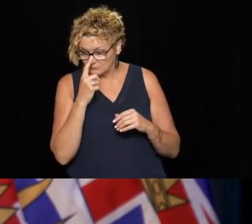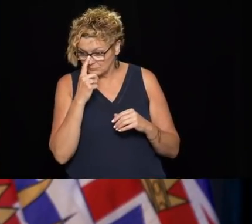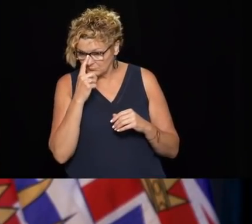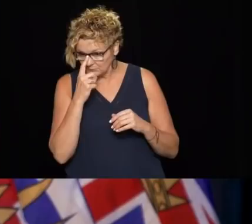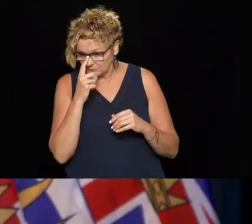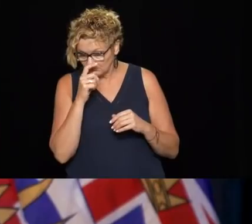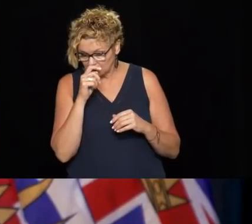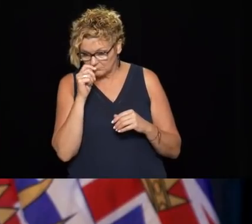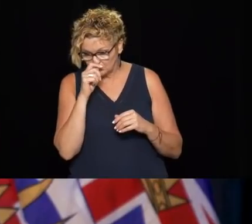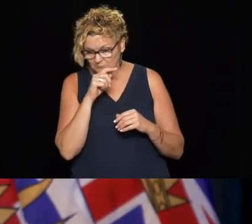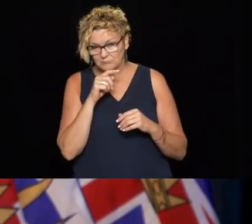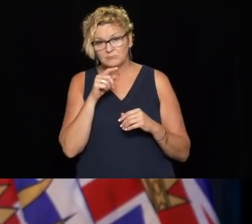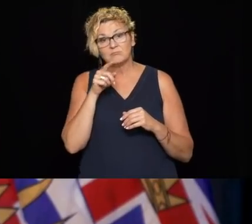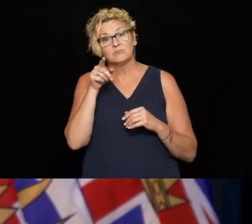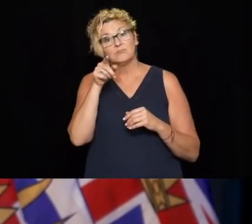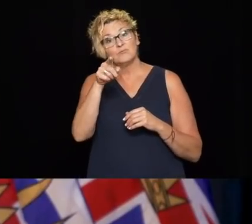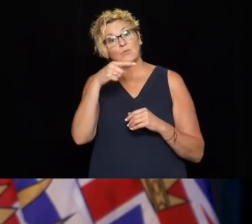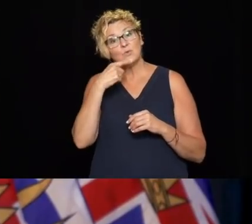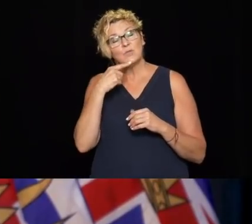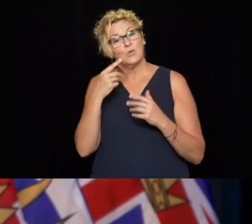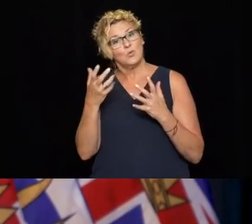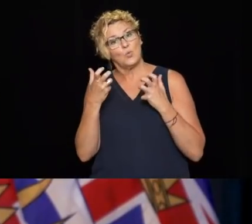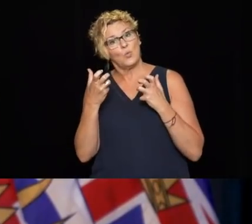Yes, thank you you mentioned the sorts shortages and cuts